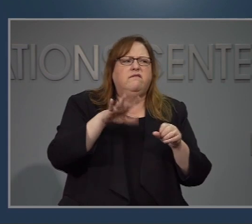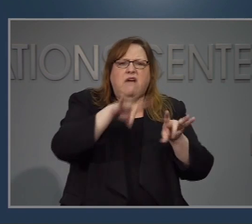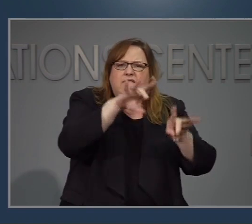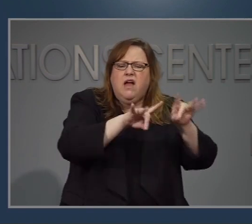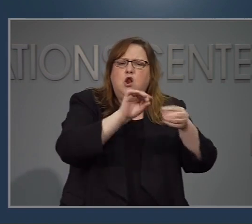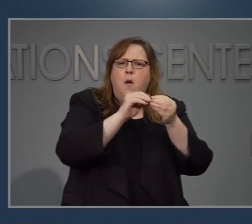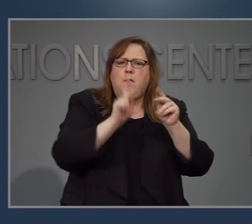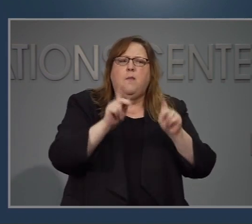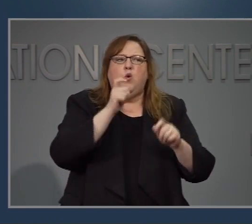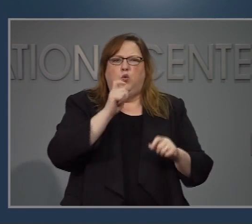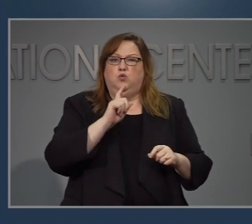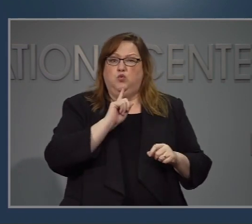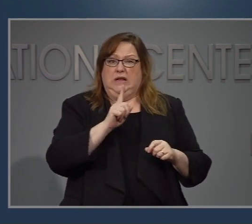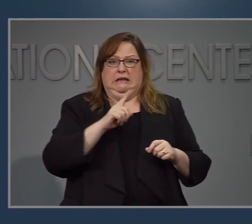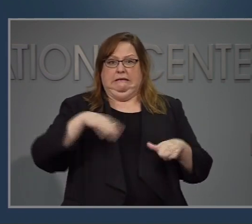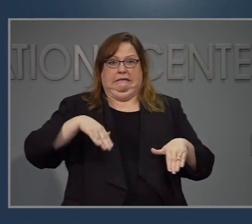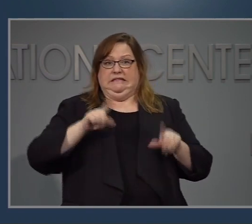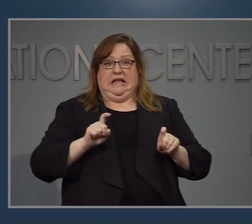OF THE VIRUS. THE UPDATED